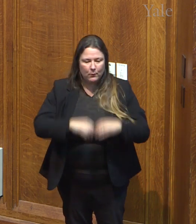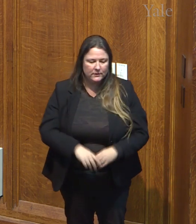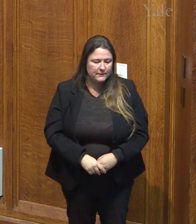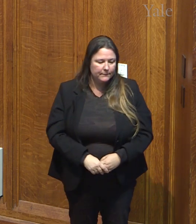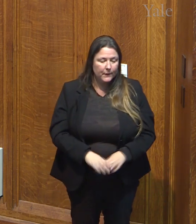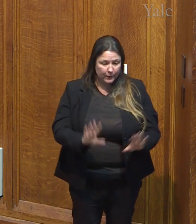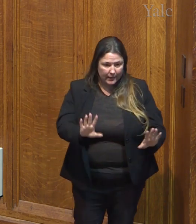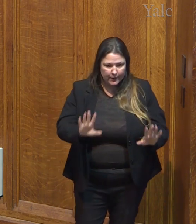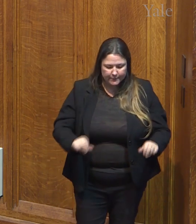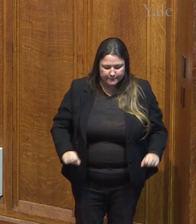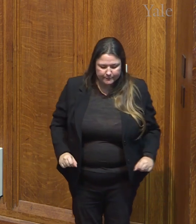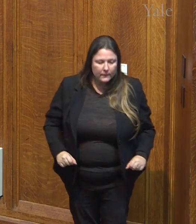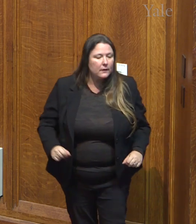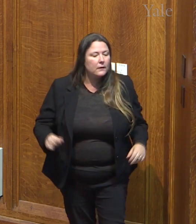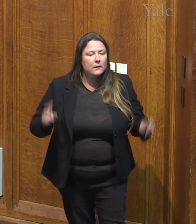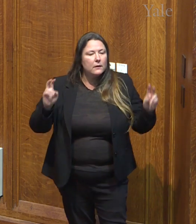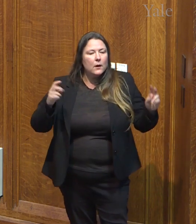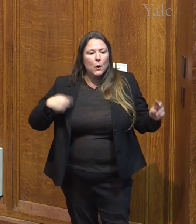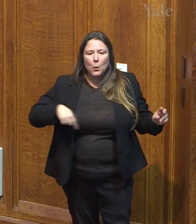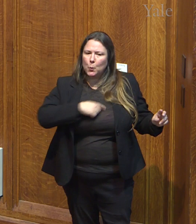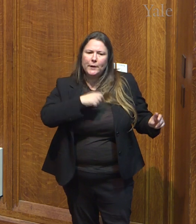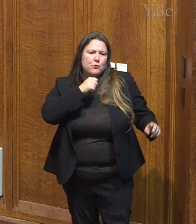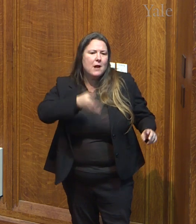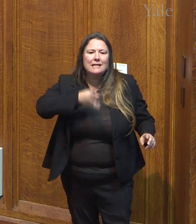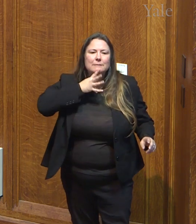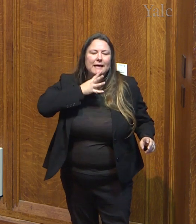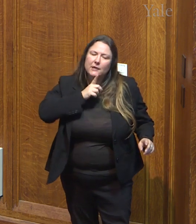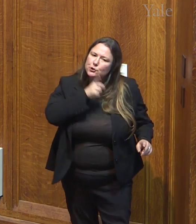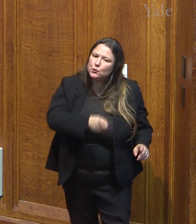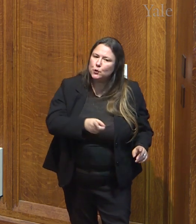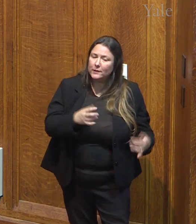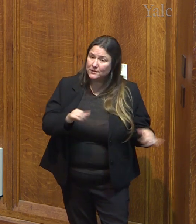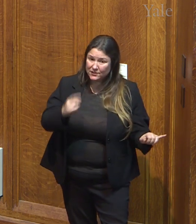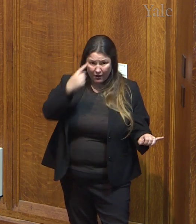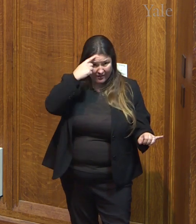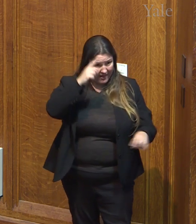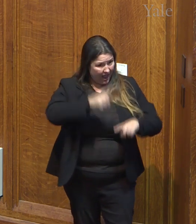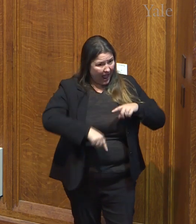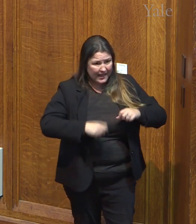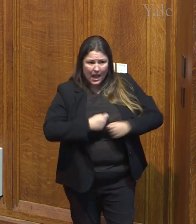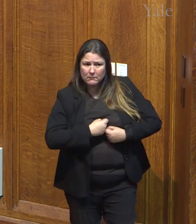Here it is: we do not speak, it is true, but still, do you think us unable to express ourselves